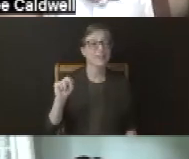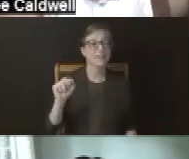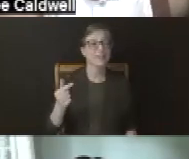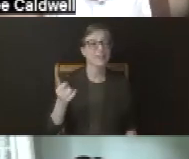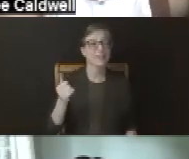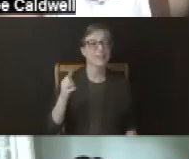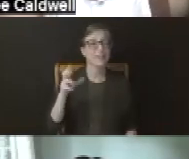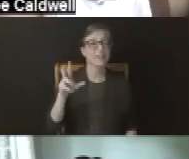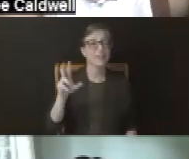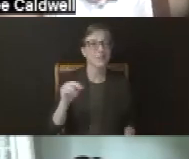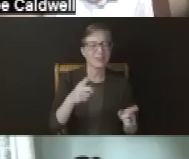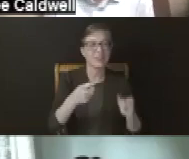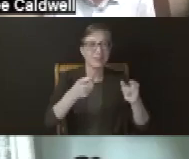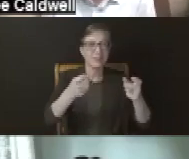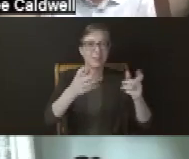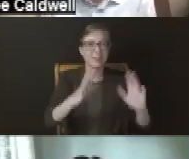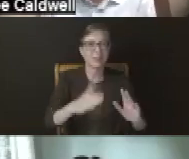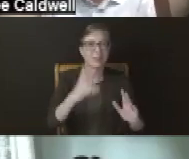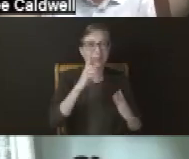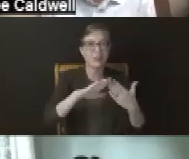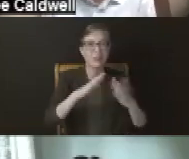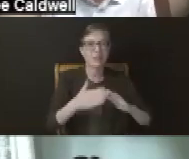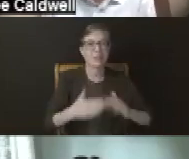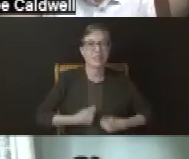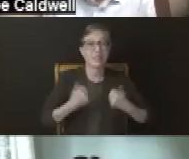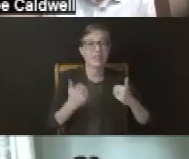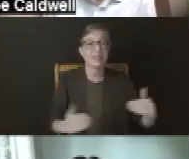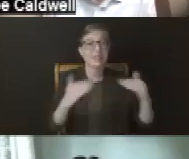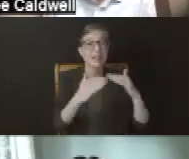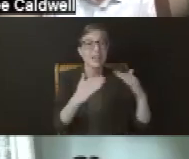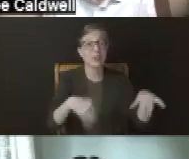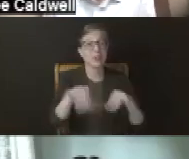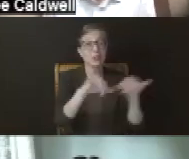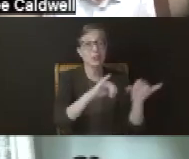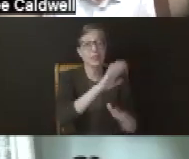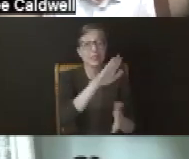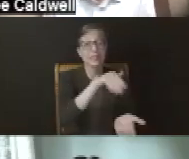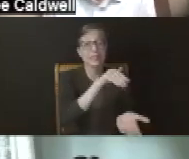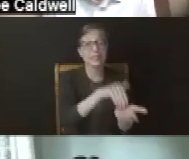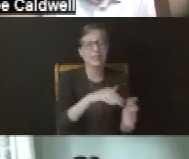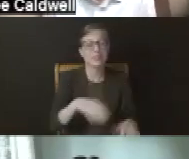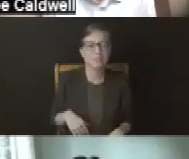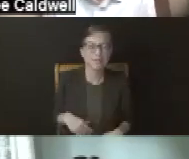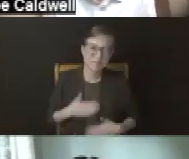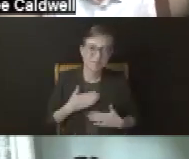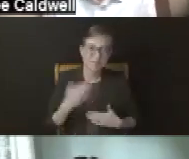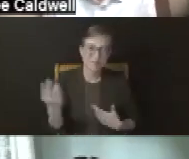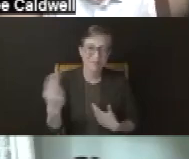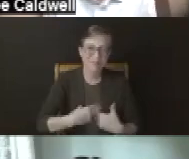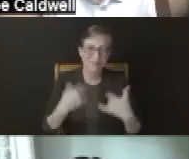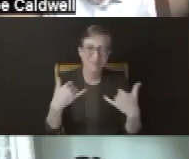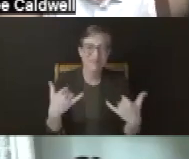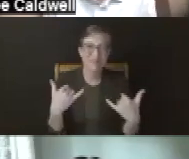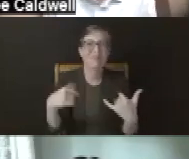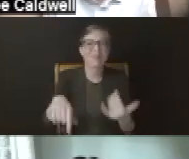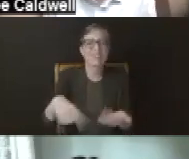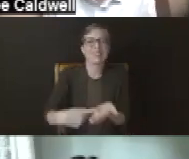And we're glad you joined us for this discussion today, which is really a discussion about